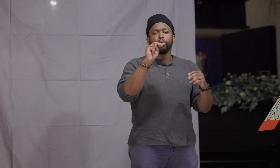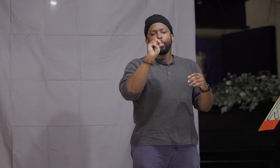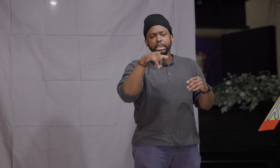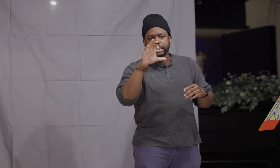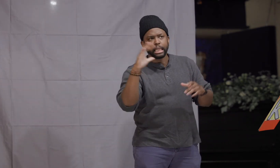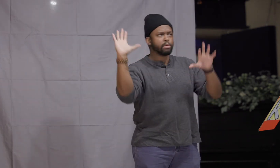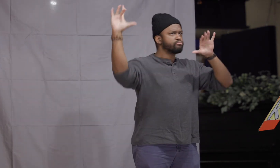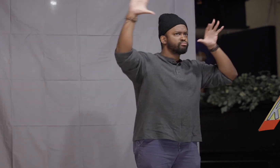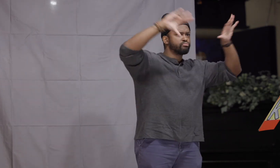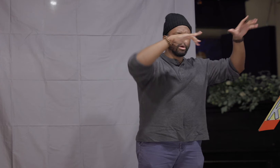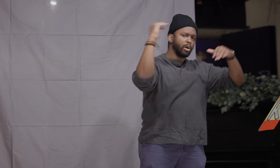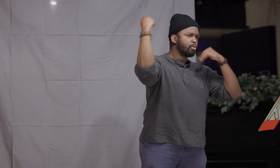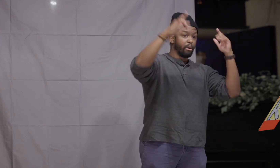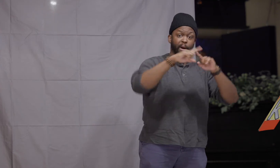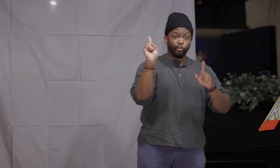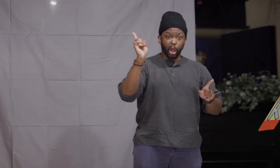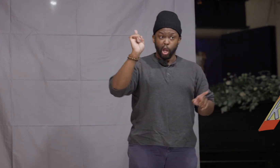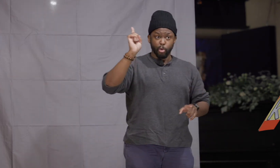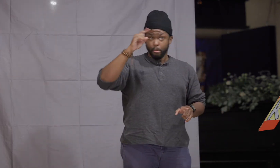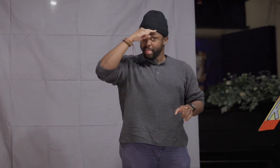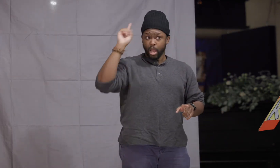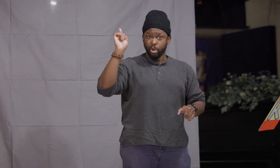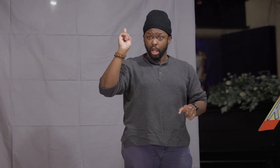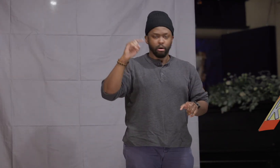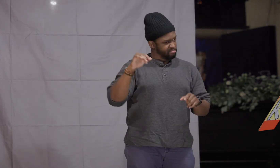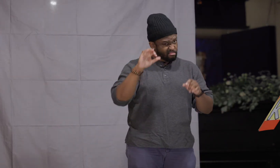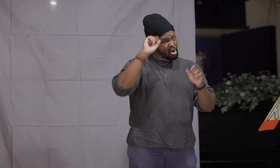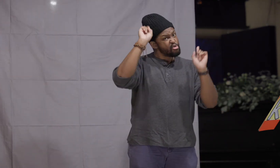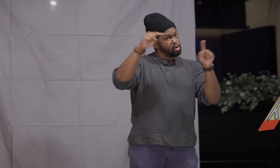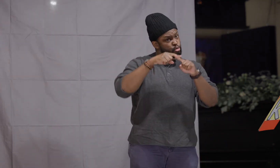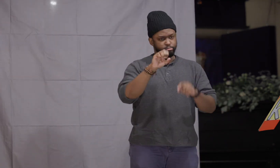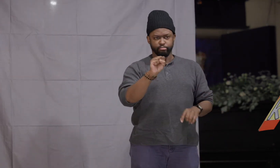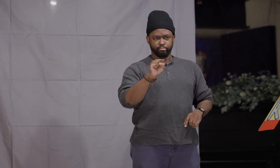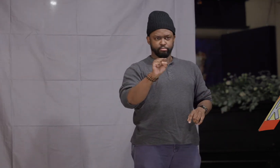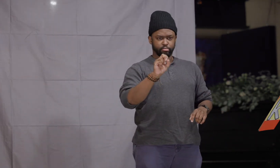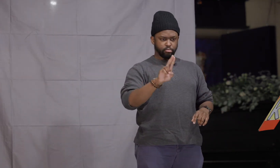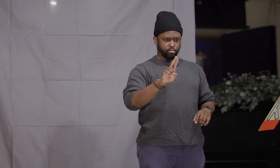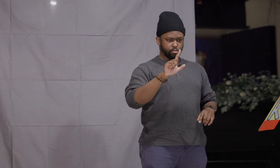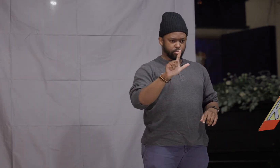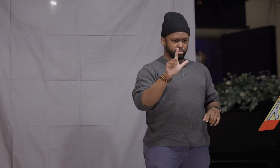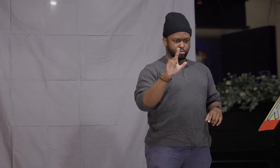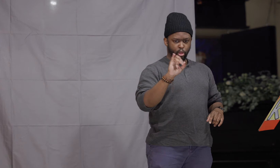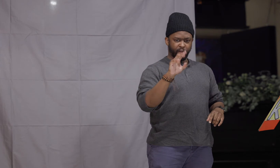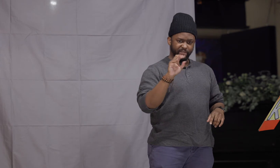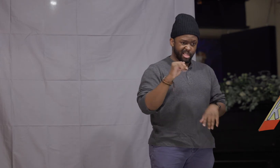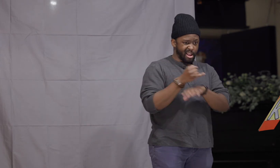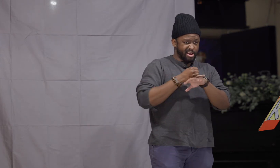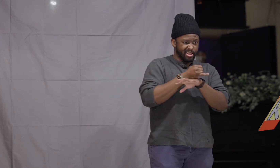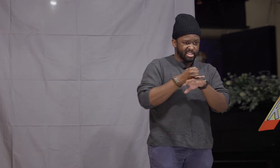There is another famous island called Sullivan's Island.